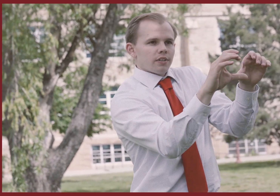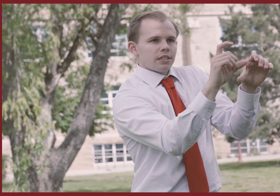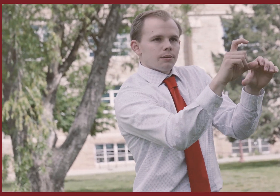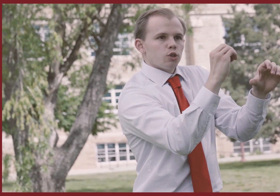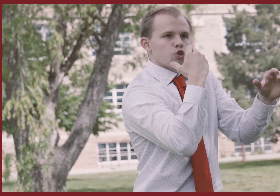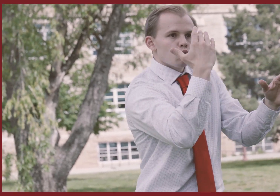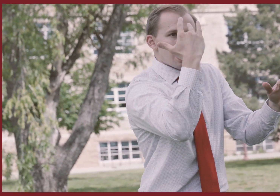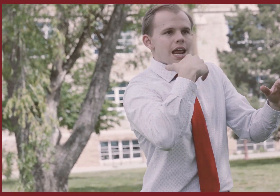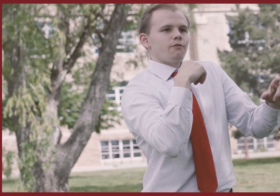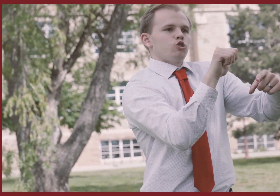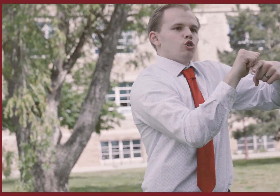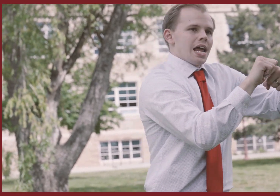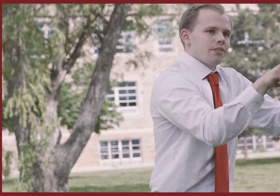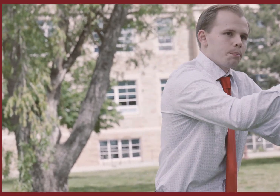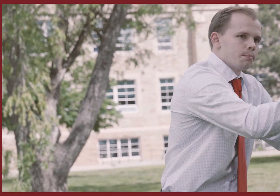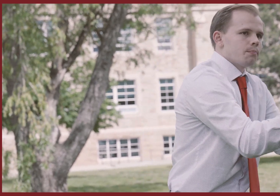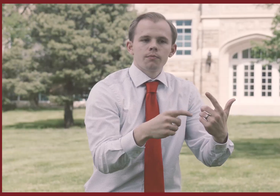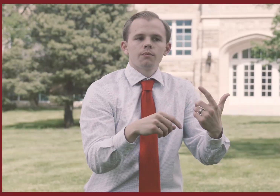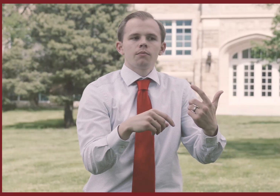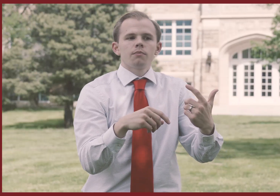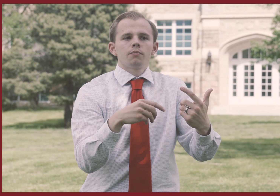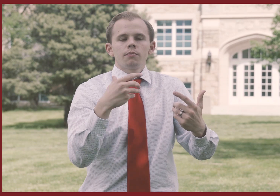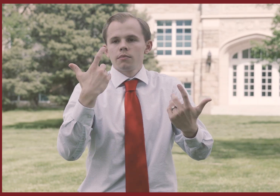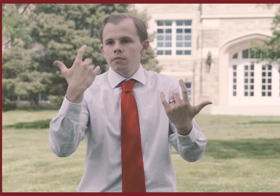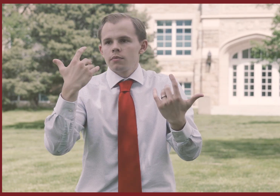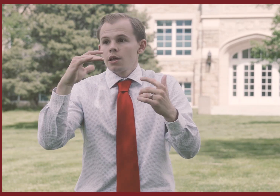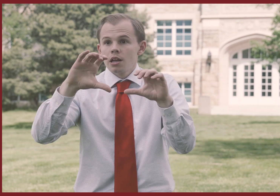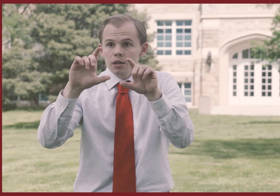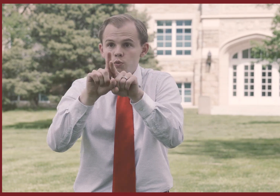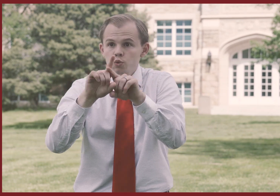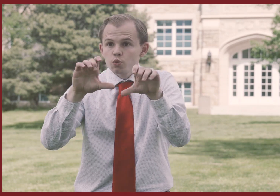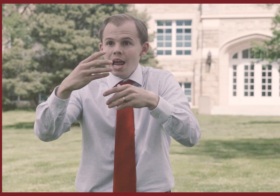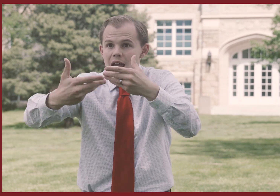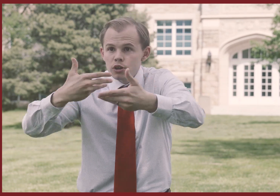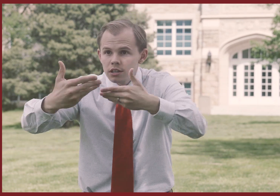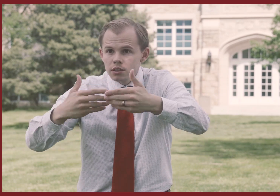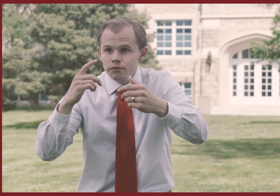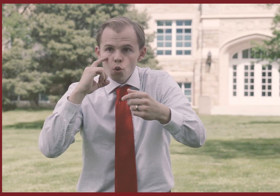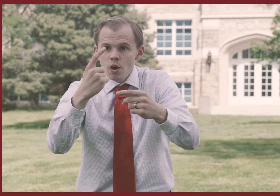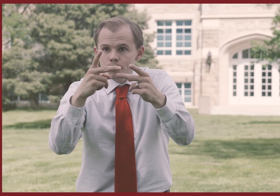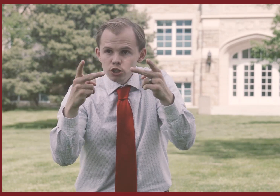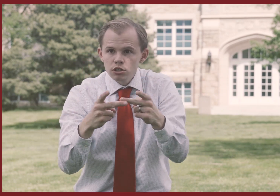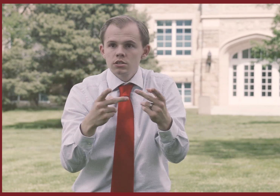sure that they're doing well, training them. I was also in charge of hiring for different positions.